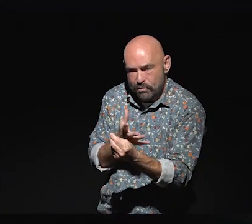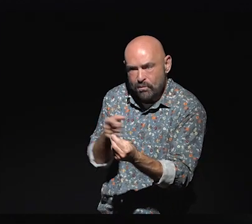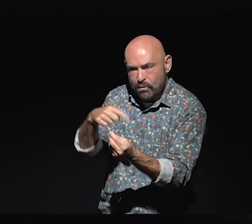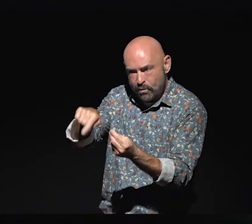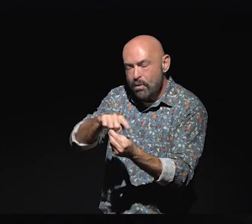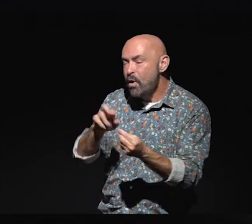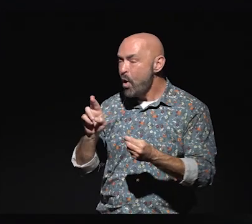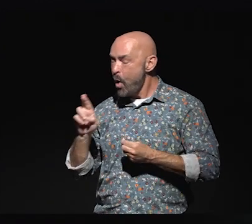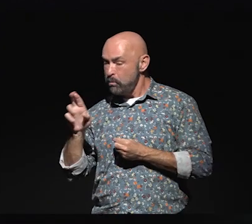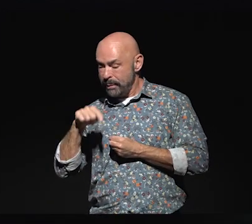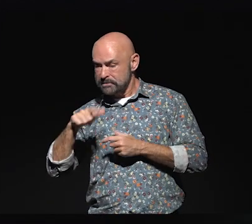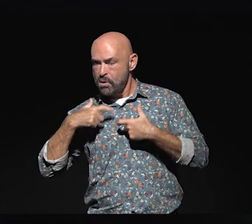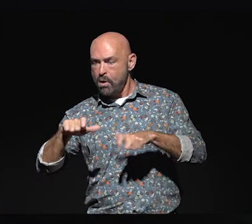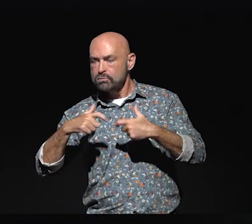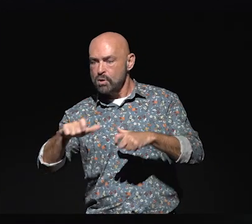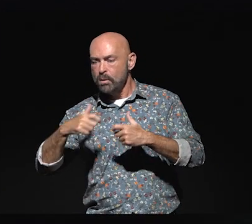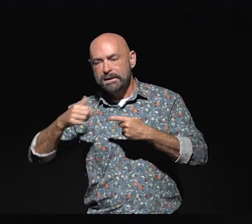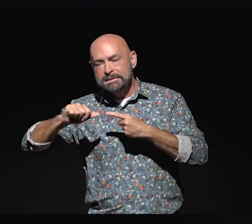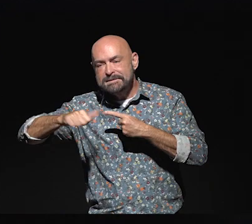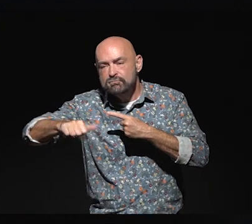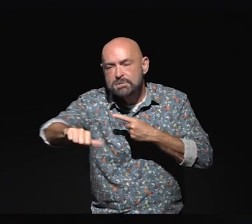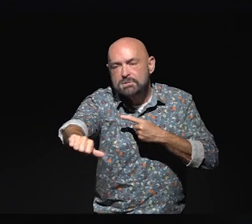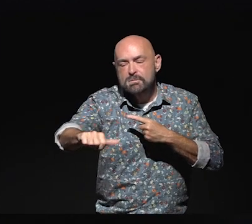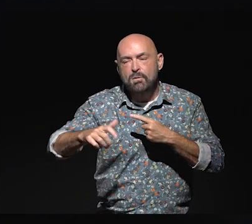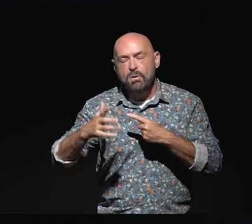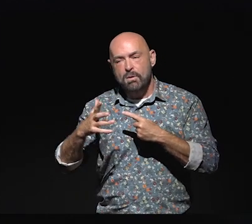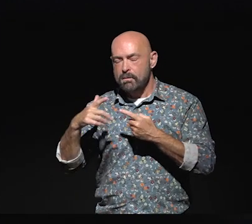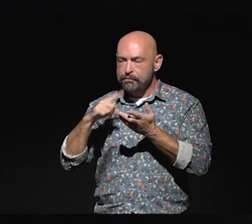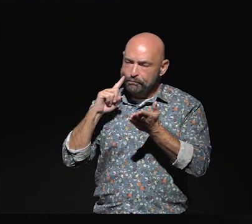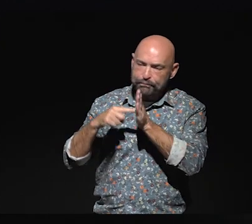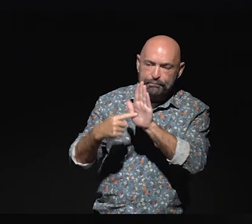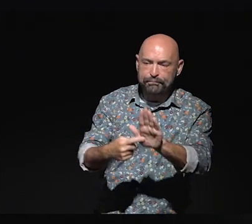will be an ongoing series of exhibitions here.